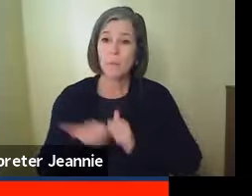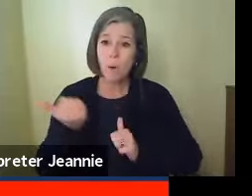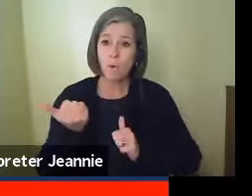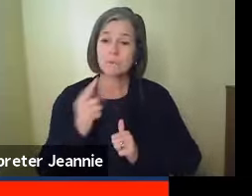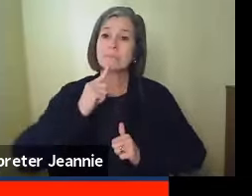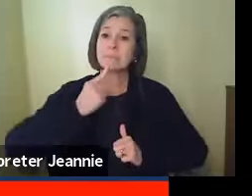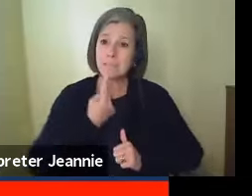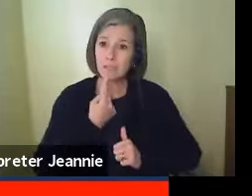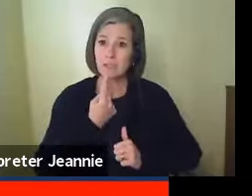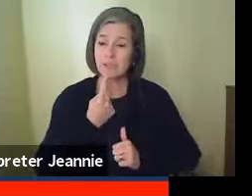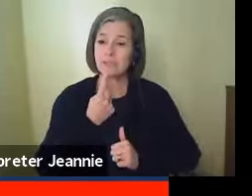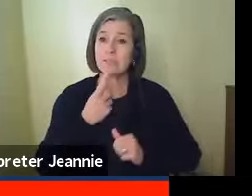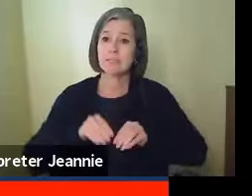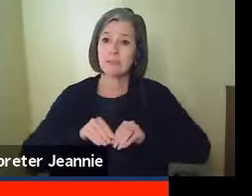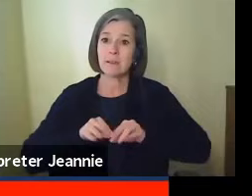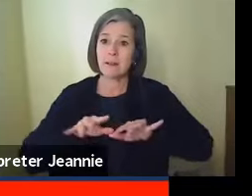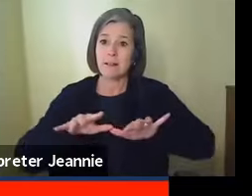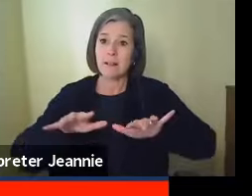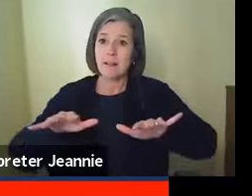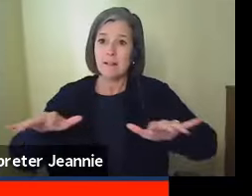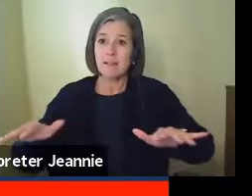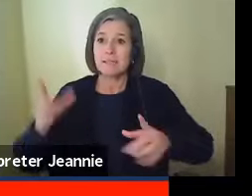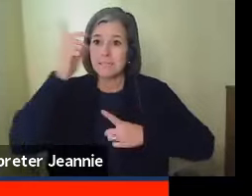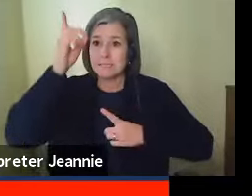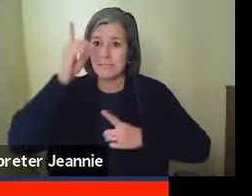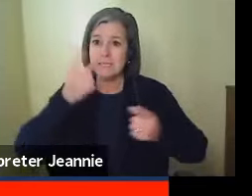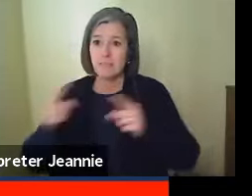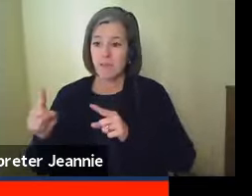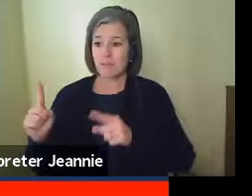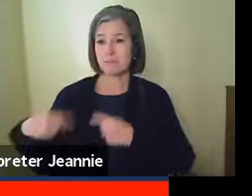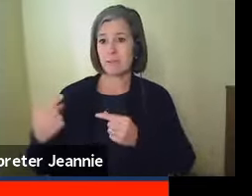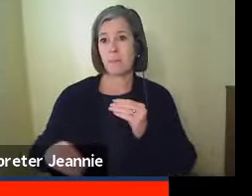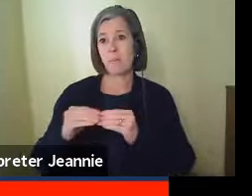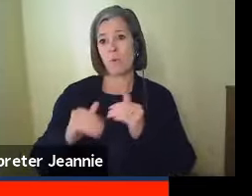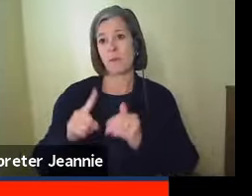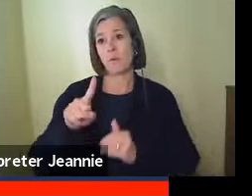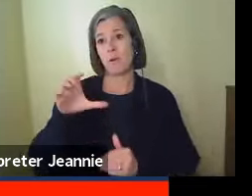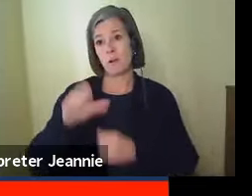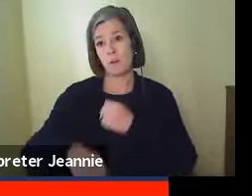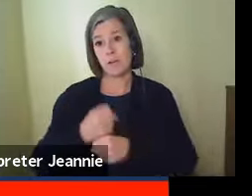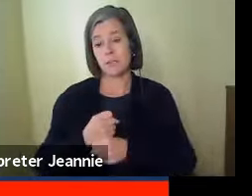that has hit the planet in over a century. And we absolutely cannot overstate